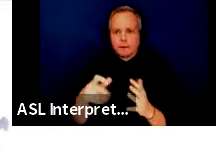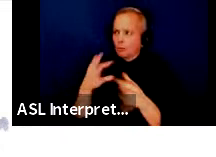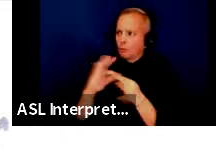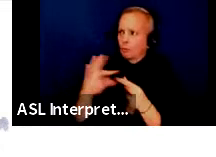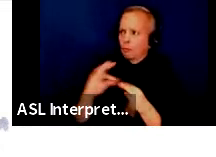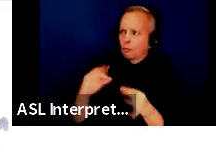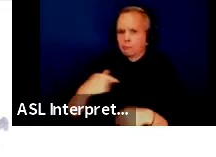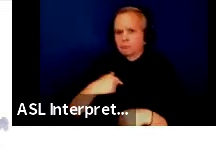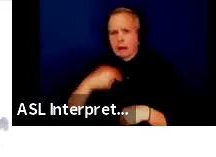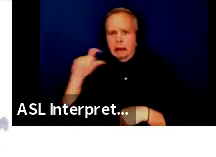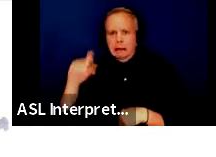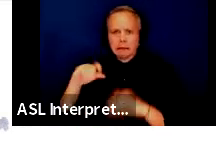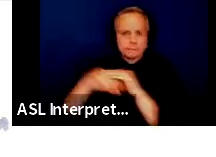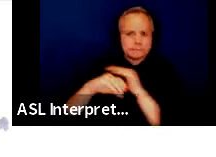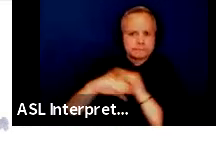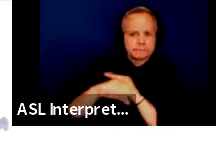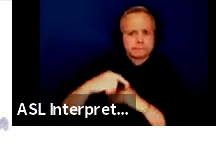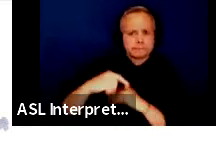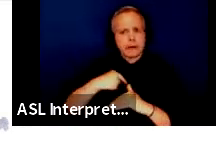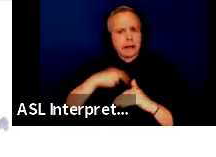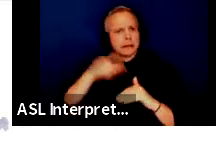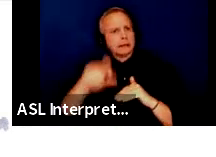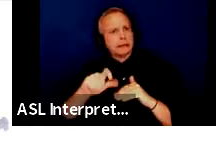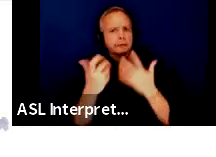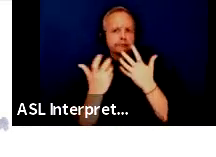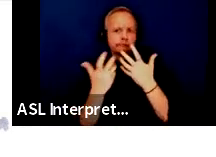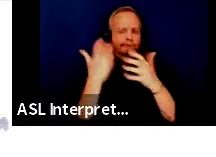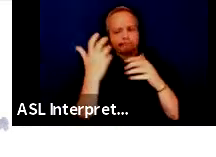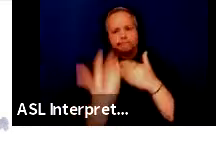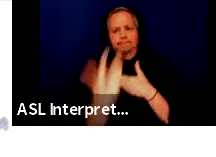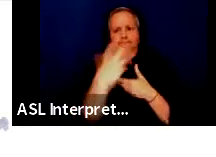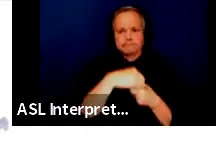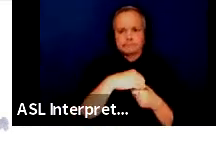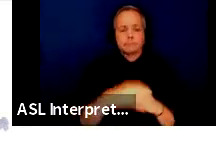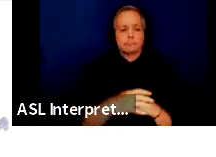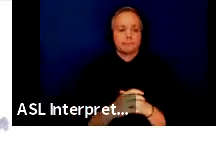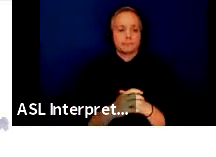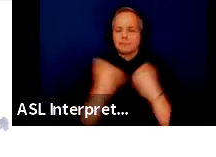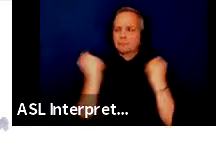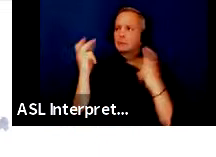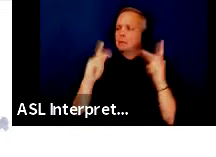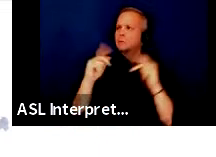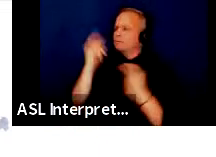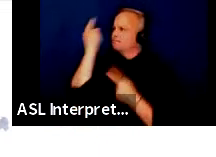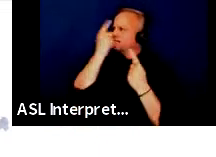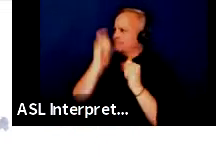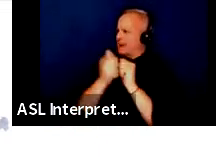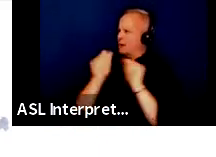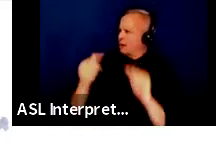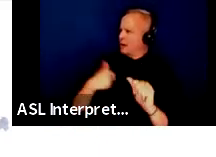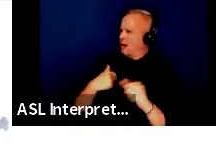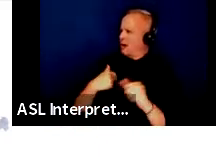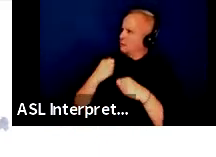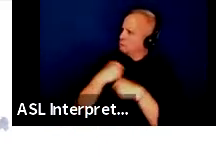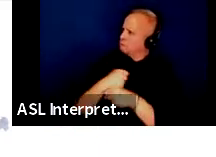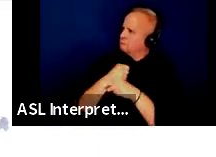AND INCLUSION ANYMORE? MANY PEOPLE WONDER HOW THEY CAN MAKE A DIFFERENCE. THERE ARE ACTUALLY MANY WAYS,